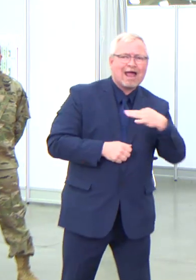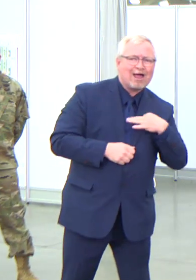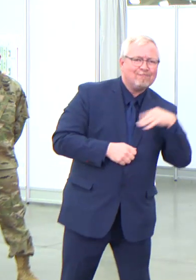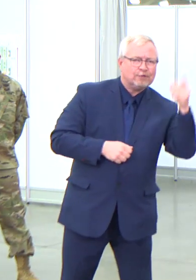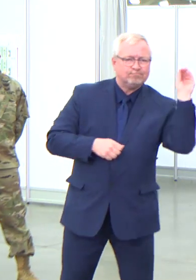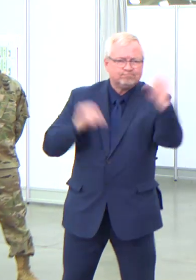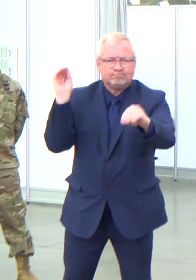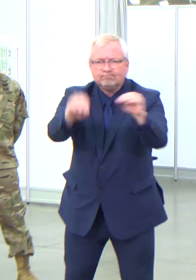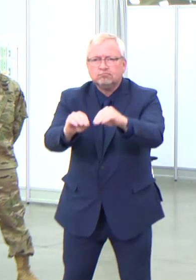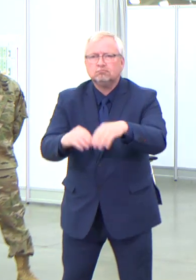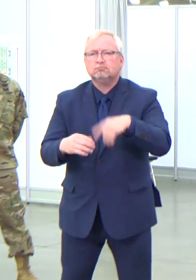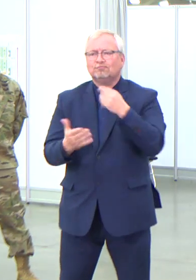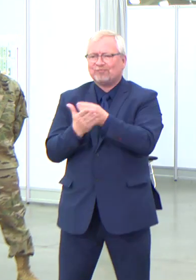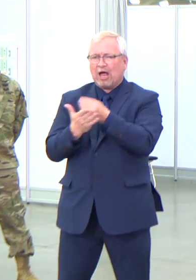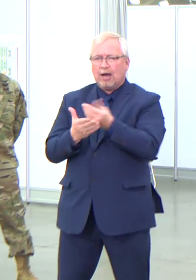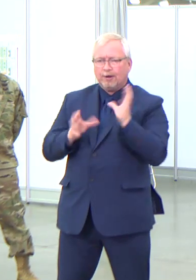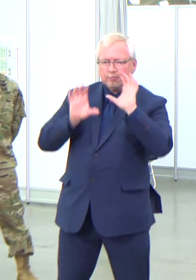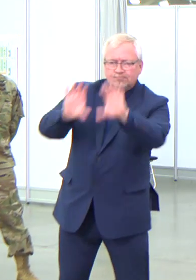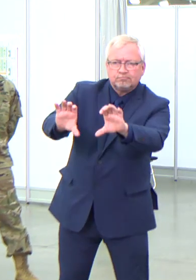safely staff, supply, and equip our hospitals to provide care